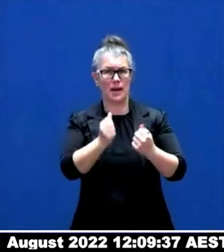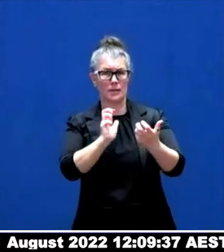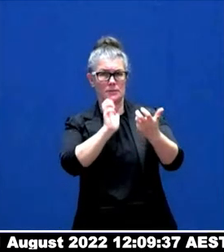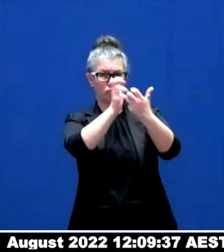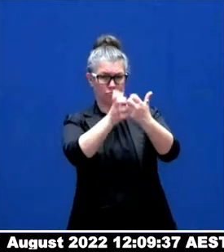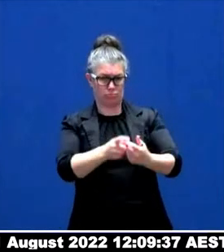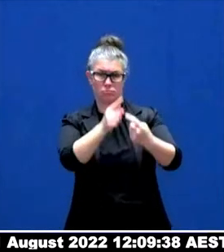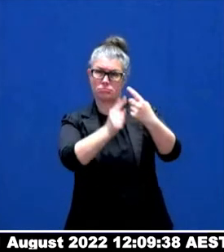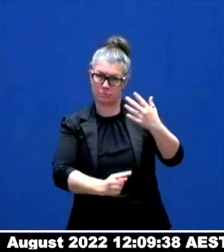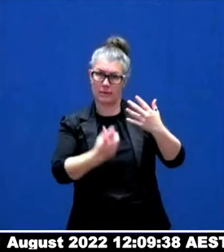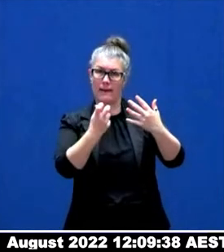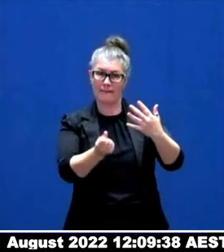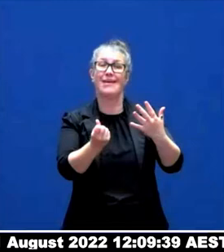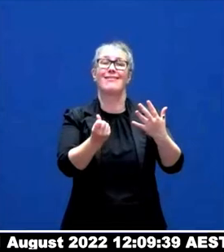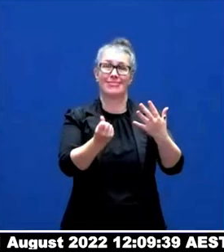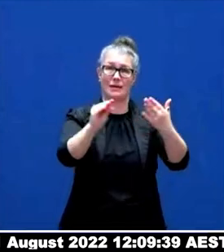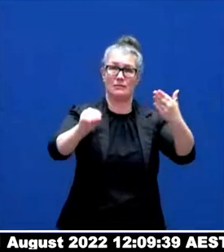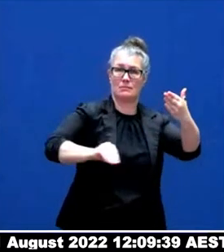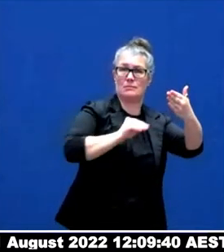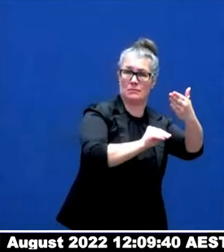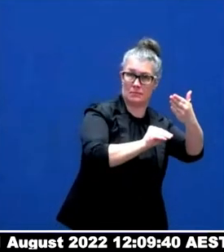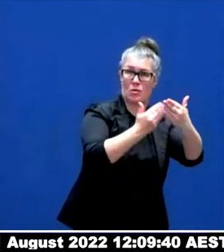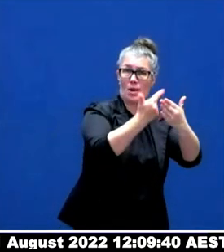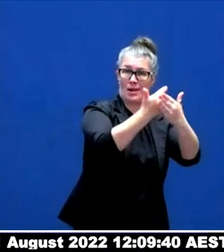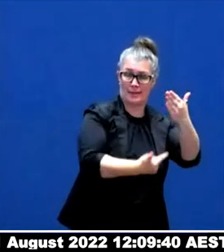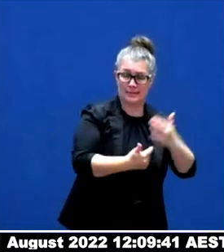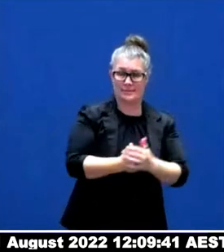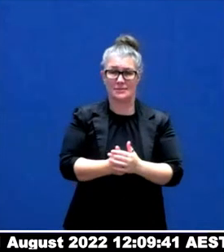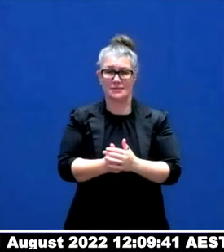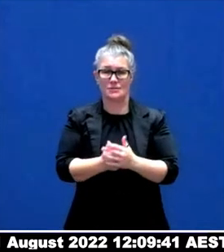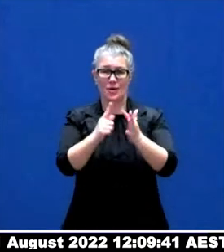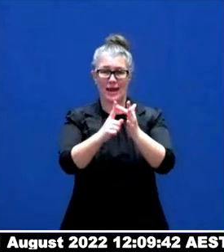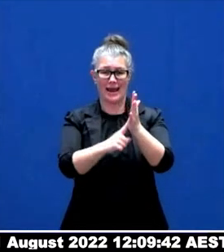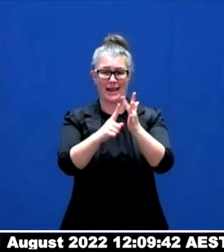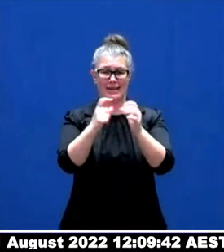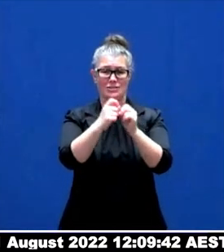And, Commissioners, a copy of the eligibility criteria policy is behind tab 19,